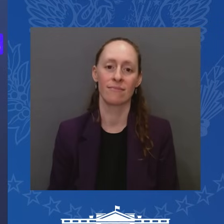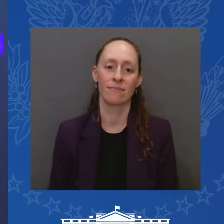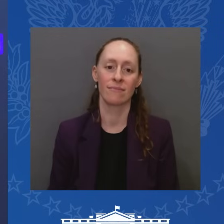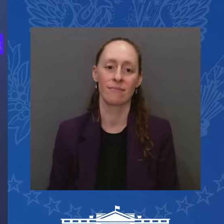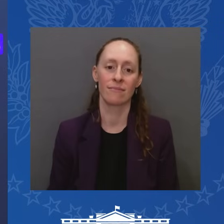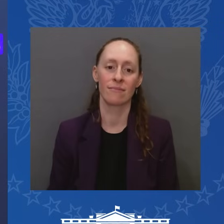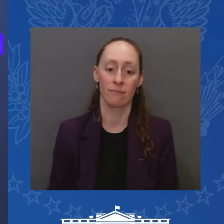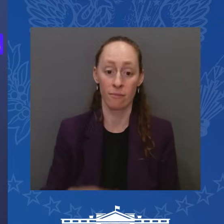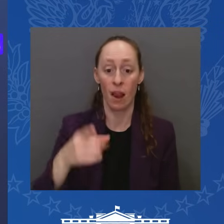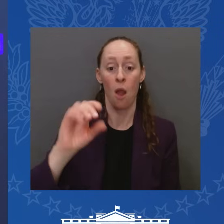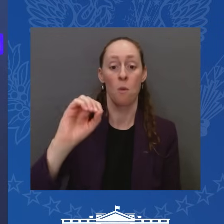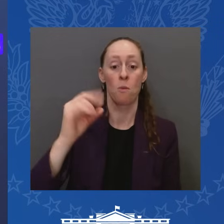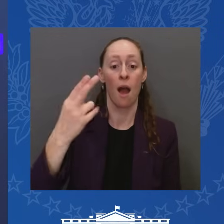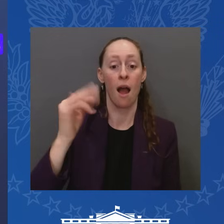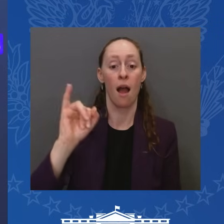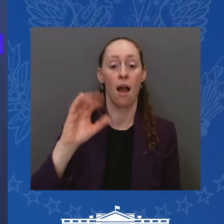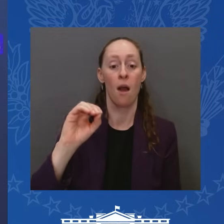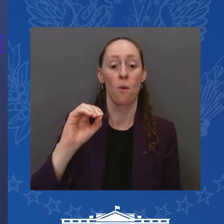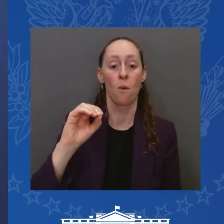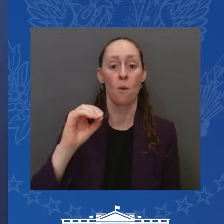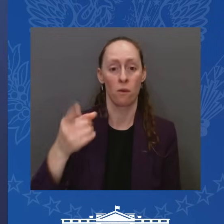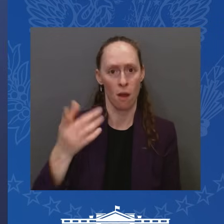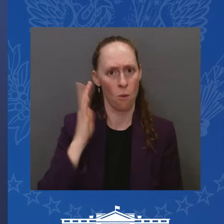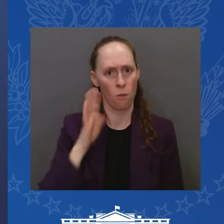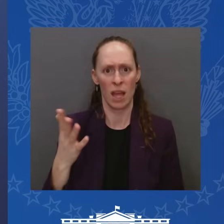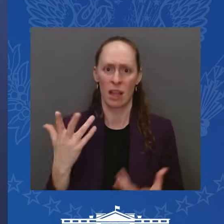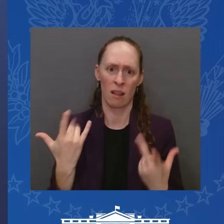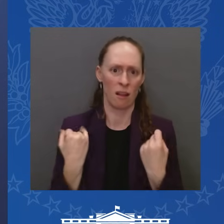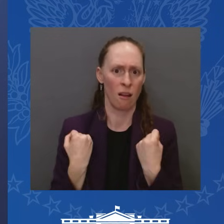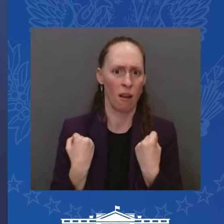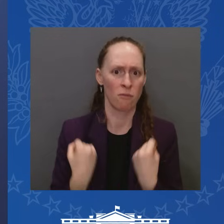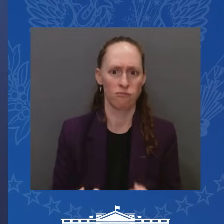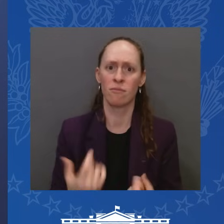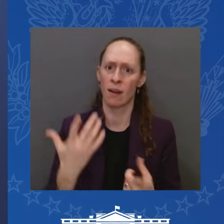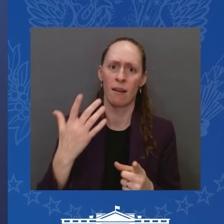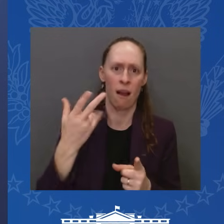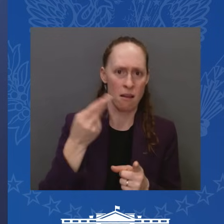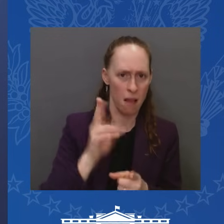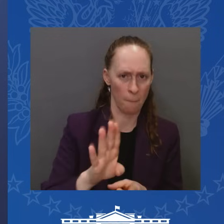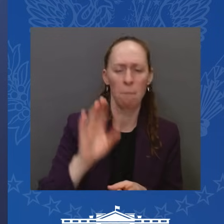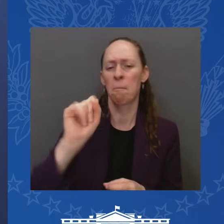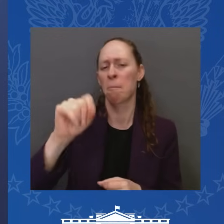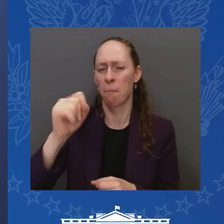In the Ohio hub, businesses and universities are going to come together to develop sustainable plastic and rubber technology